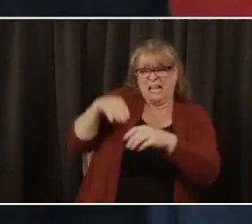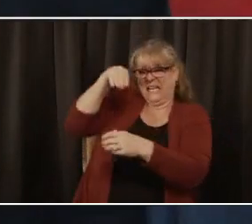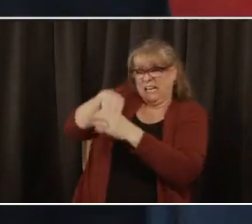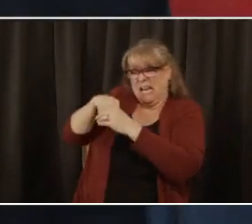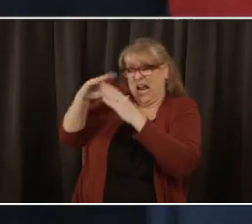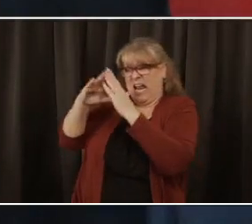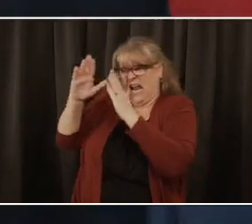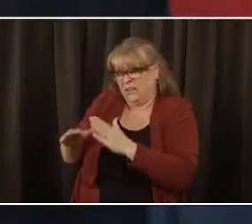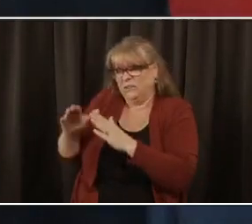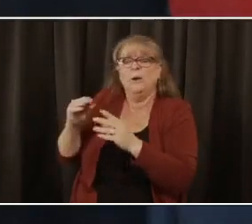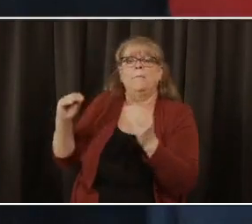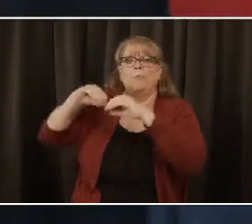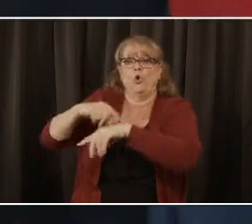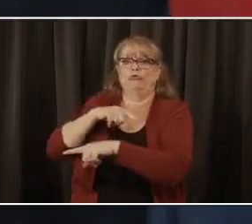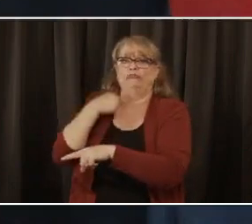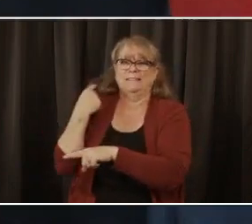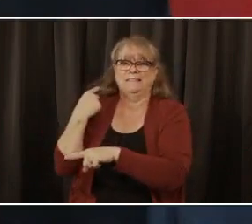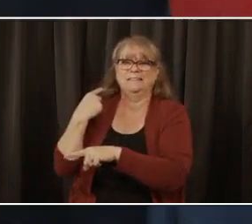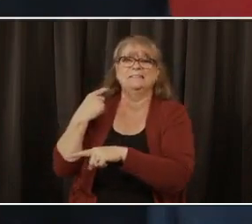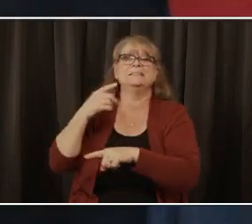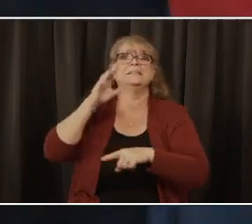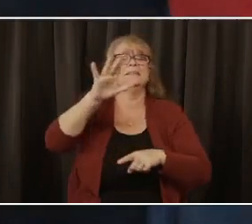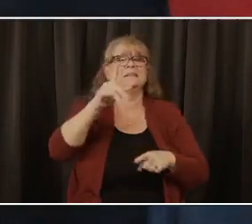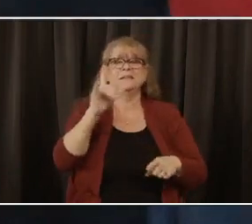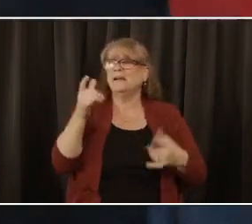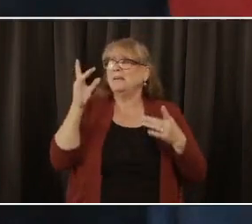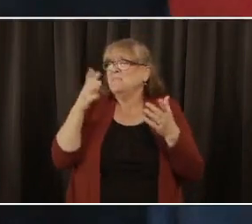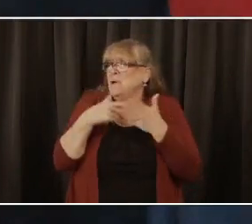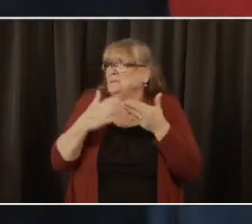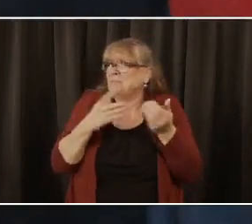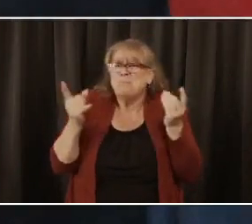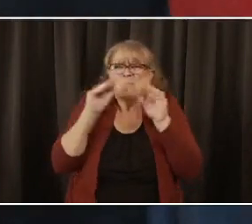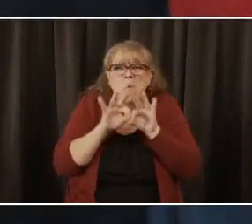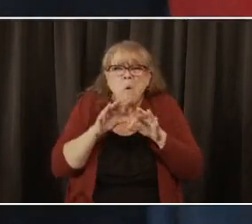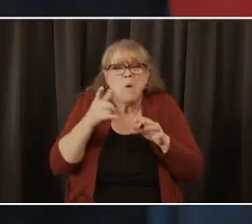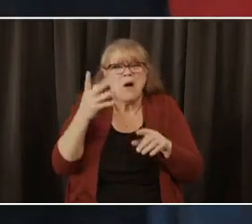weather I really encourage everybody to get out and enjoy the great vast outdoors in Colorado.